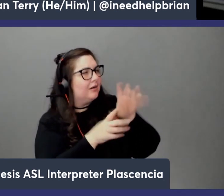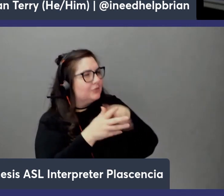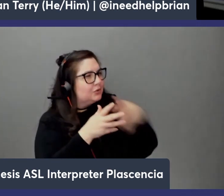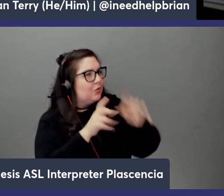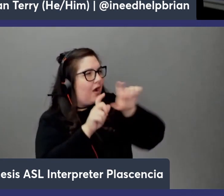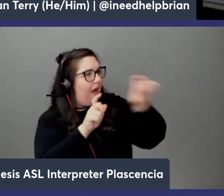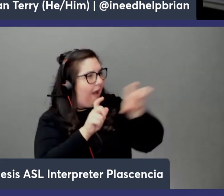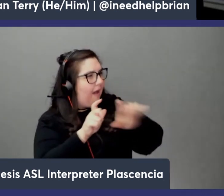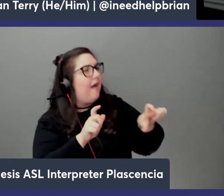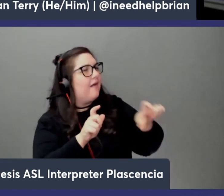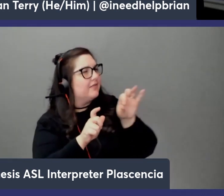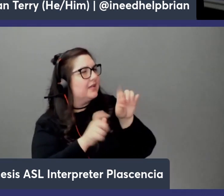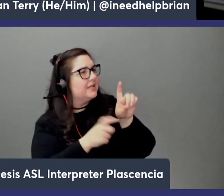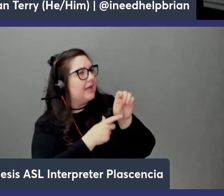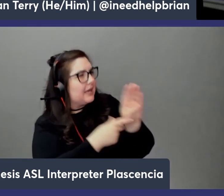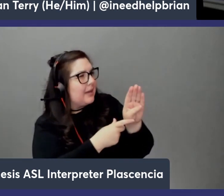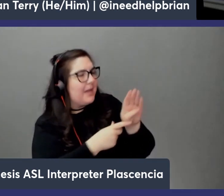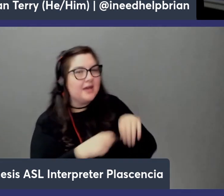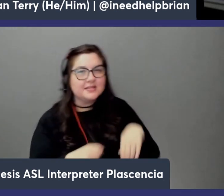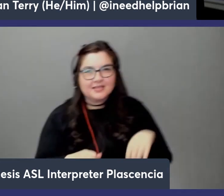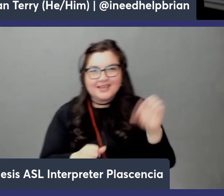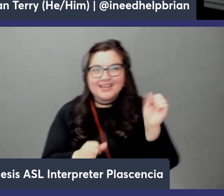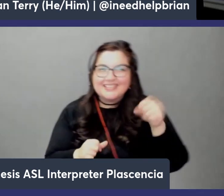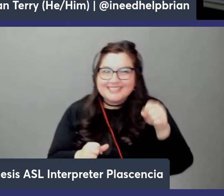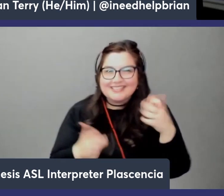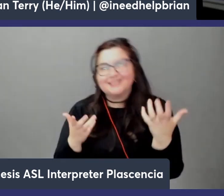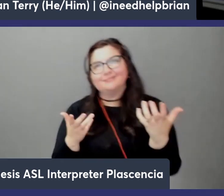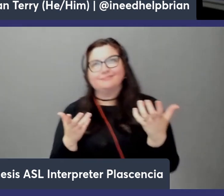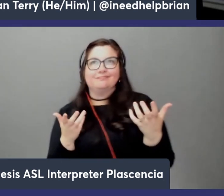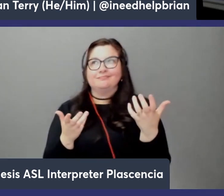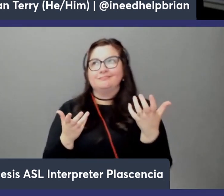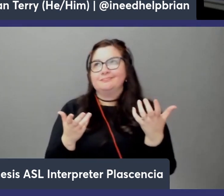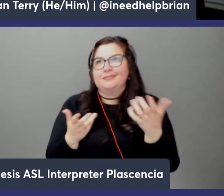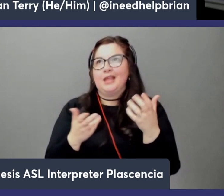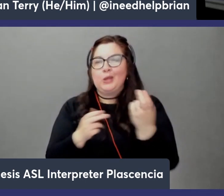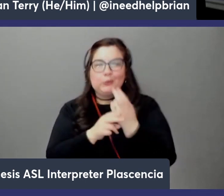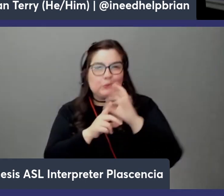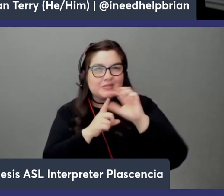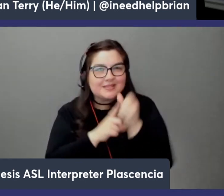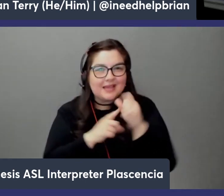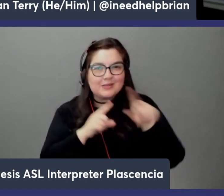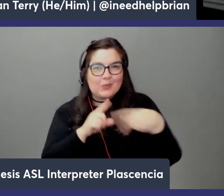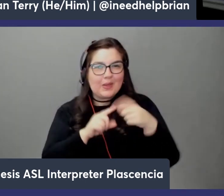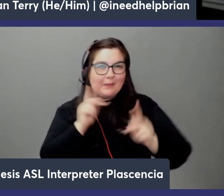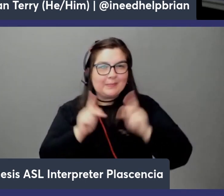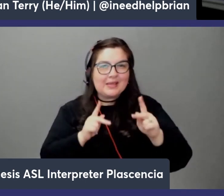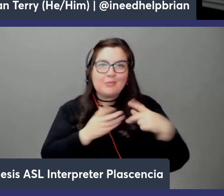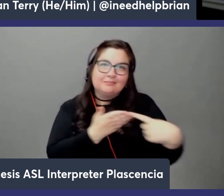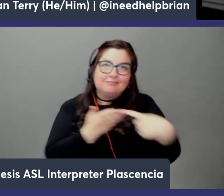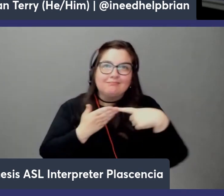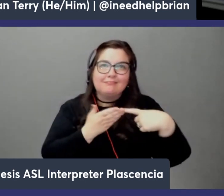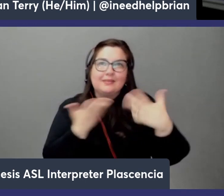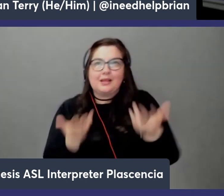I mean, a canonical use case that you'll usually see, when people talk about graphs it's like social networks.